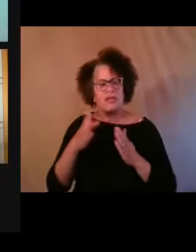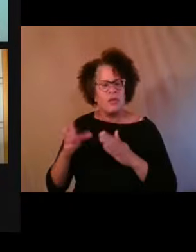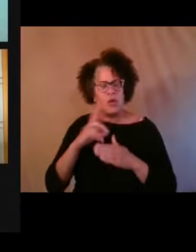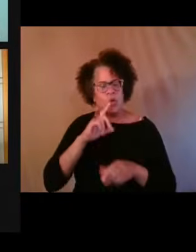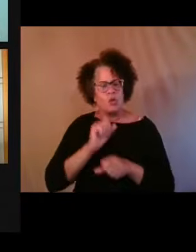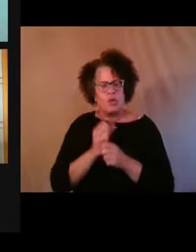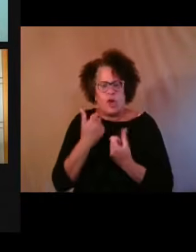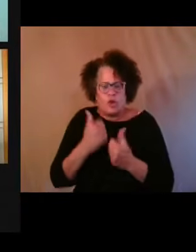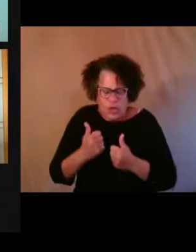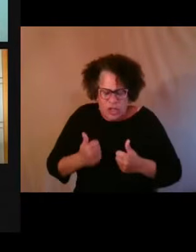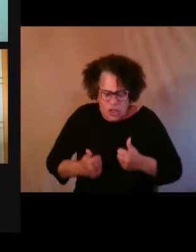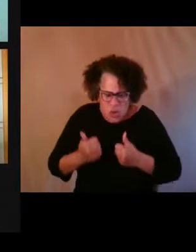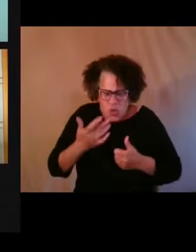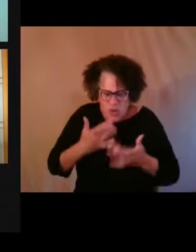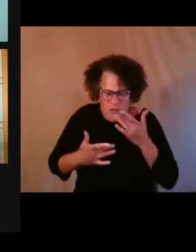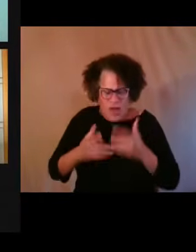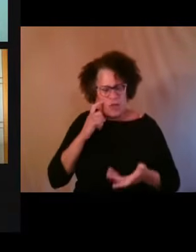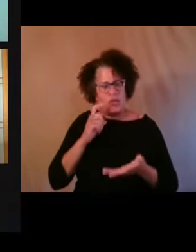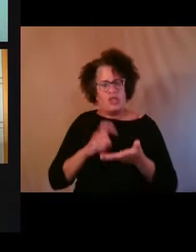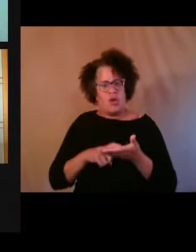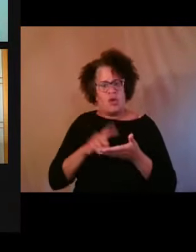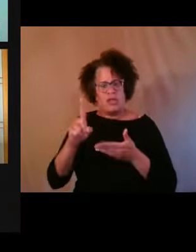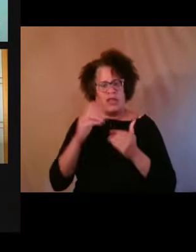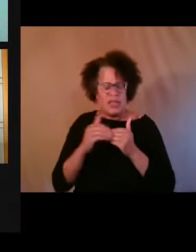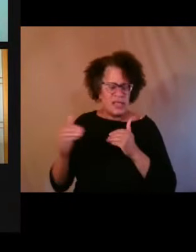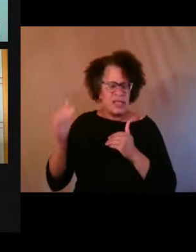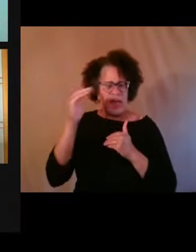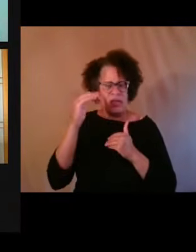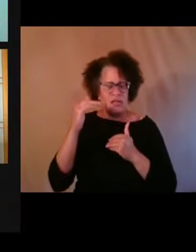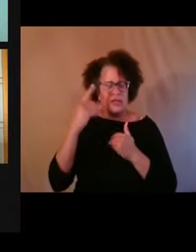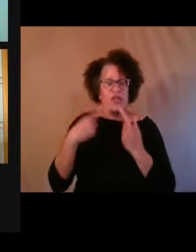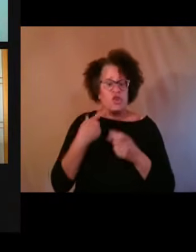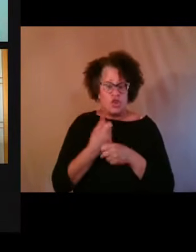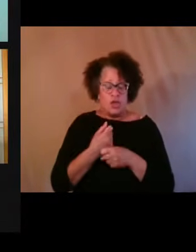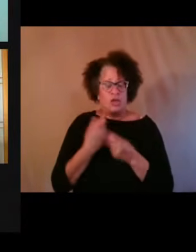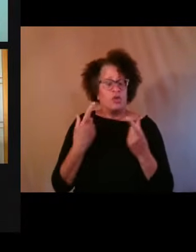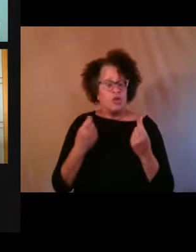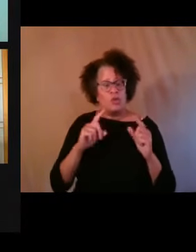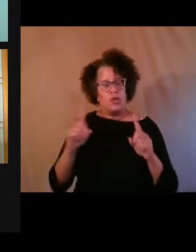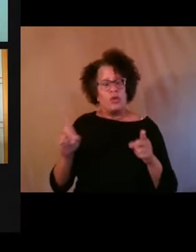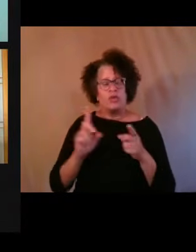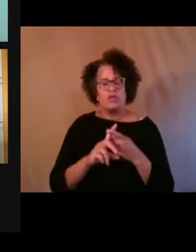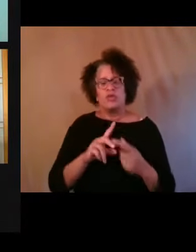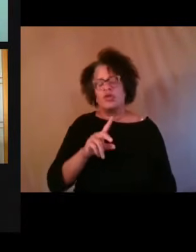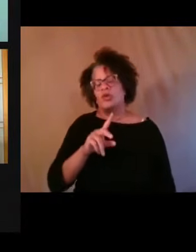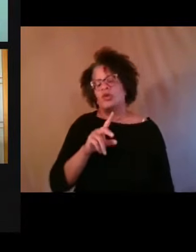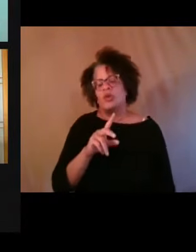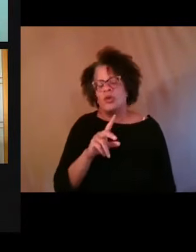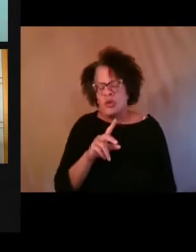And so we saw the success in this year when we were able to go to Kenya and have a East African Committee.